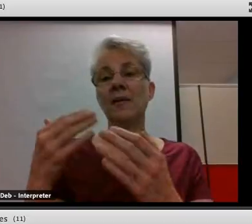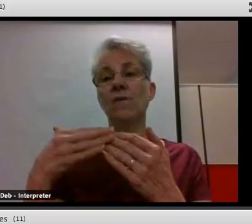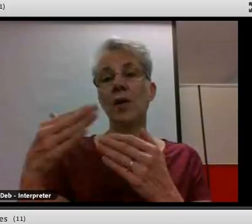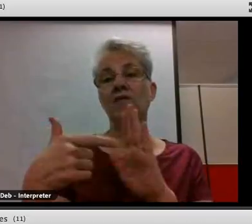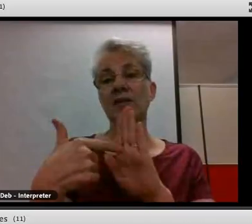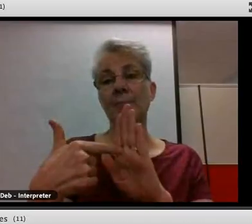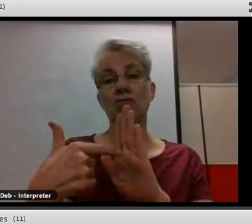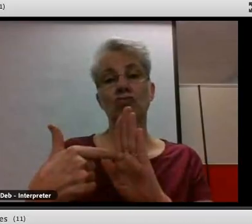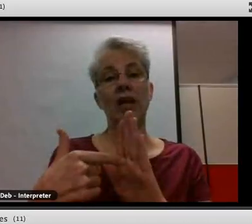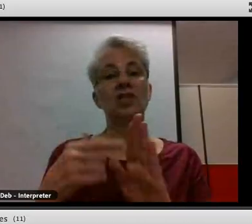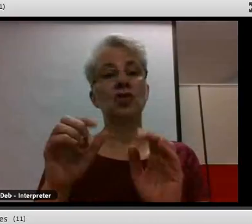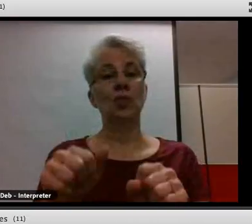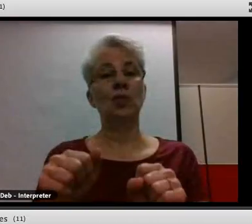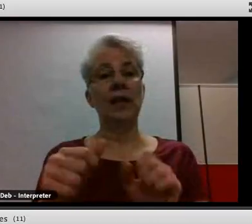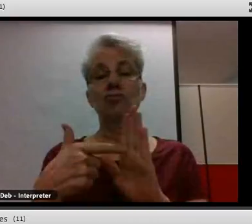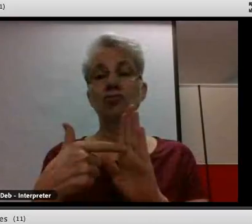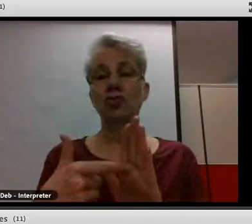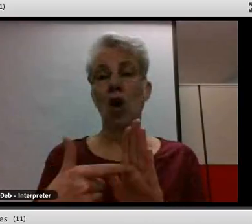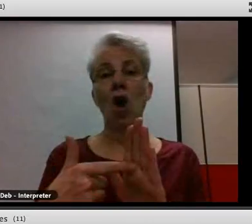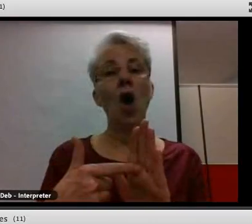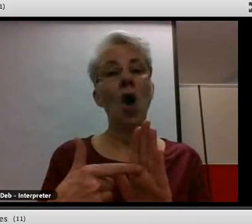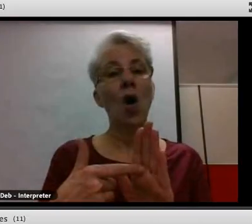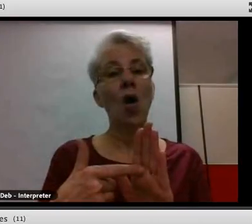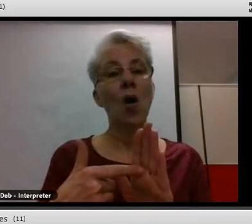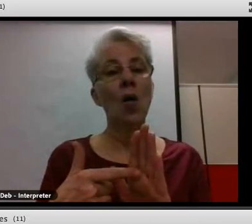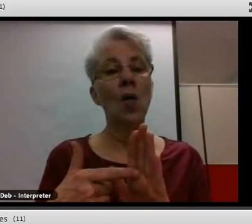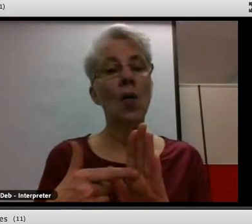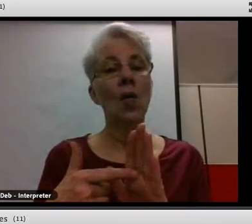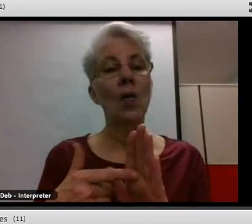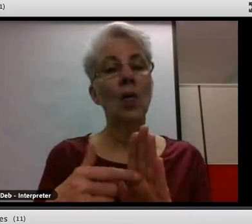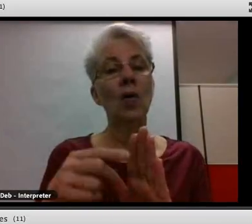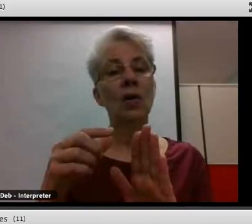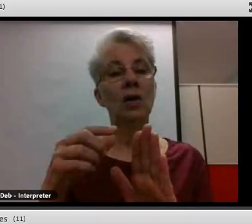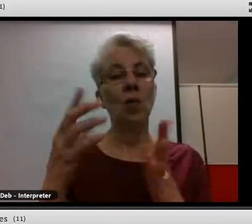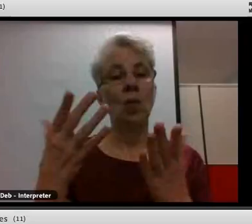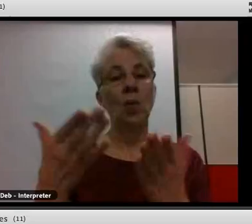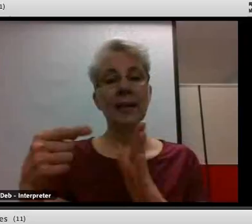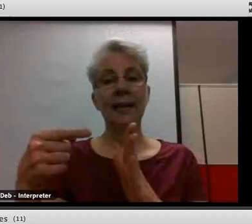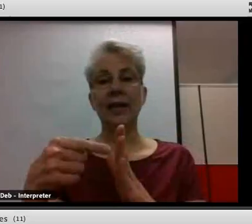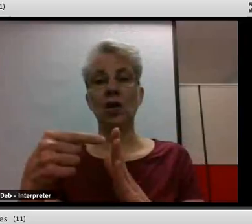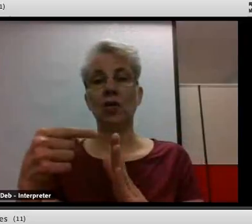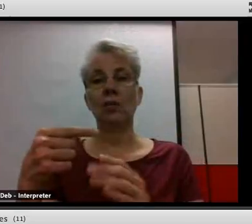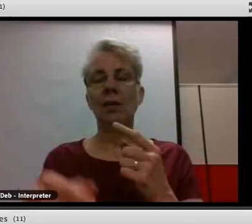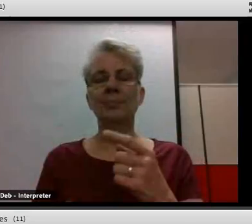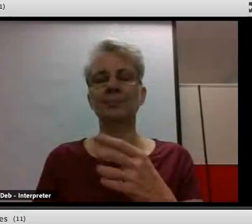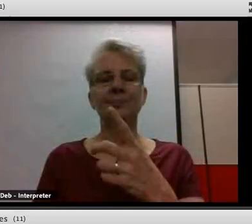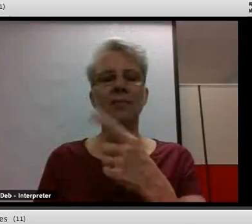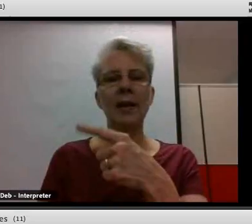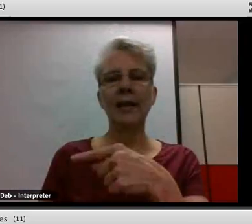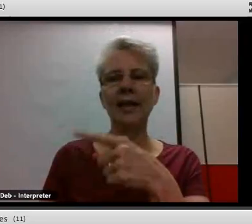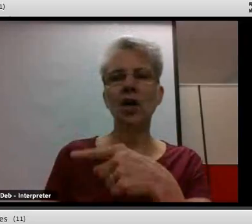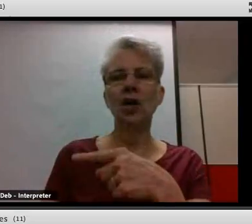but maybe if I practice with it a little bit more. But there is an add-on. So if you have Chrome in your library,